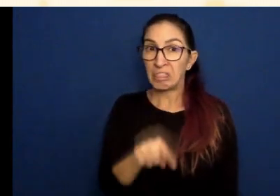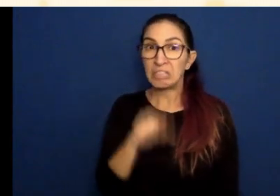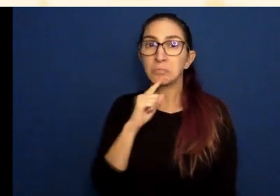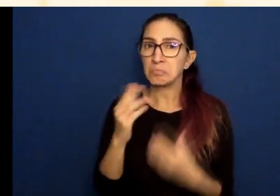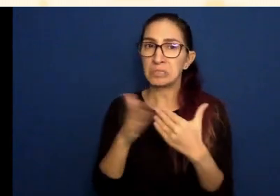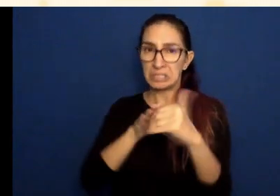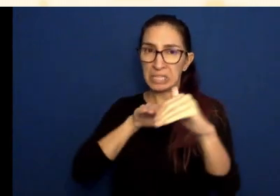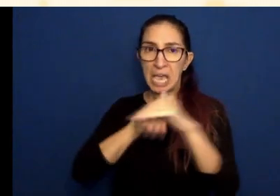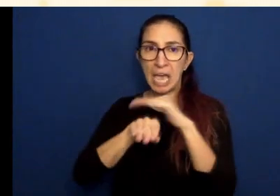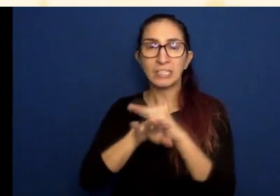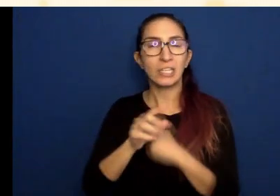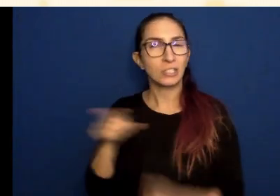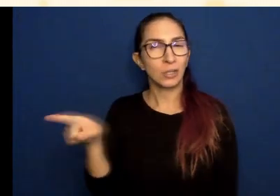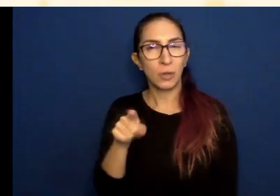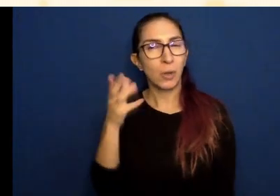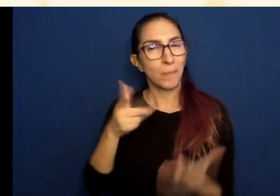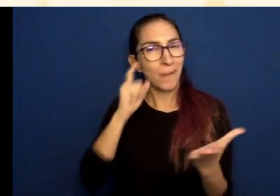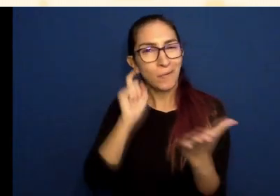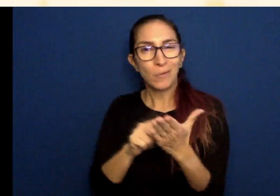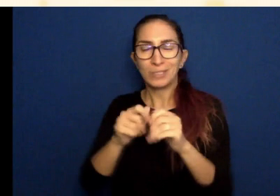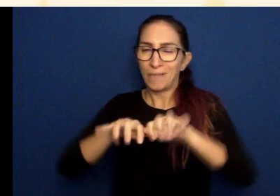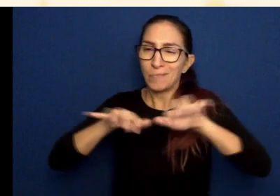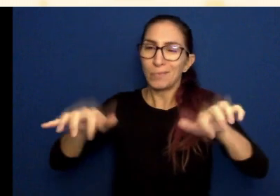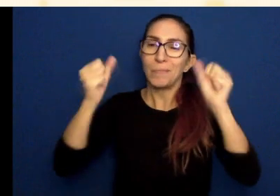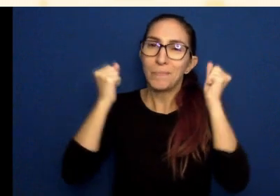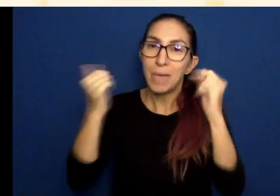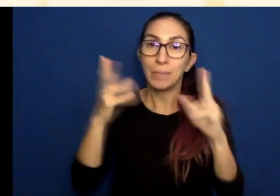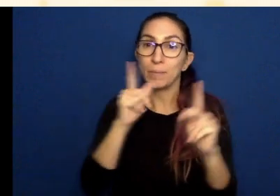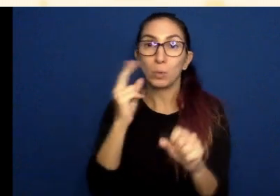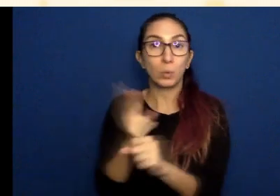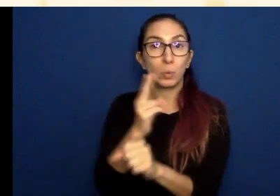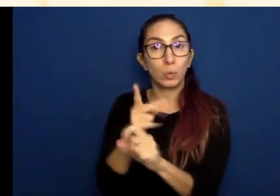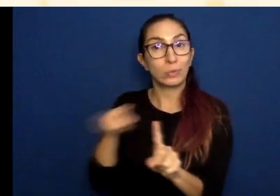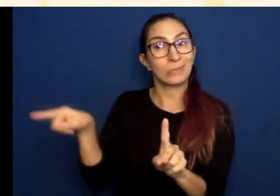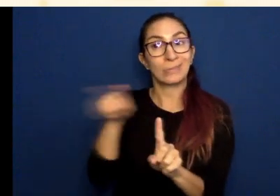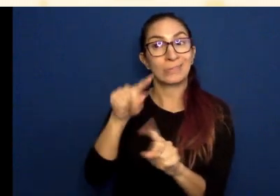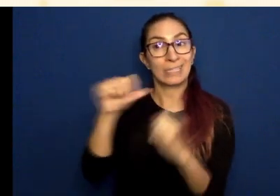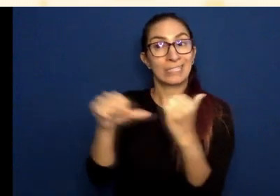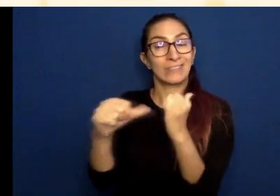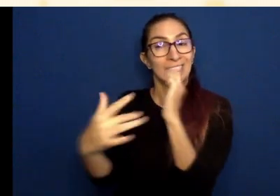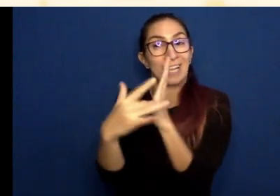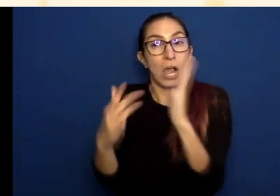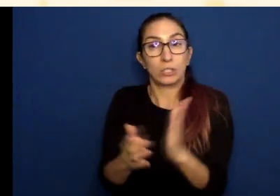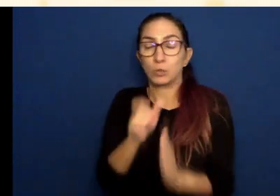reduction of motion, zoom, and reader view, simplified view. Now, the interesting thing about all of these is they're fairly easy